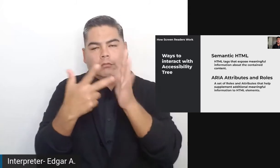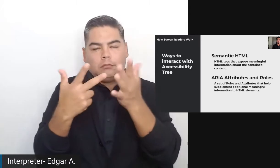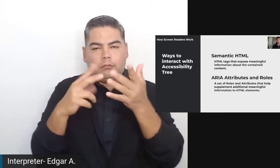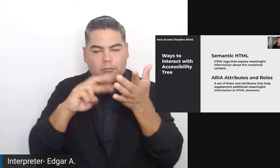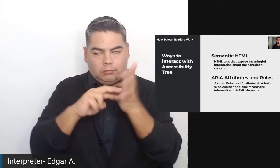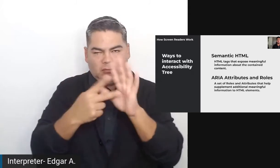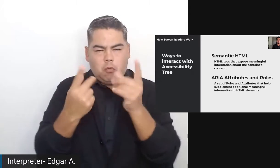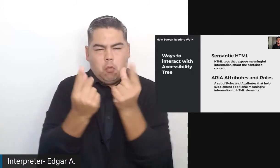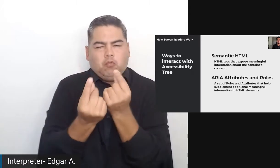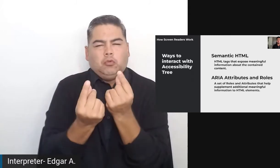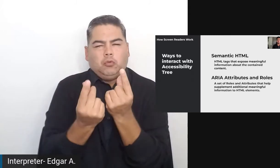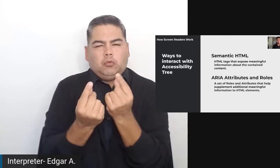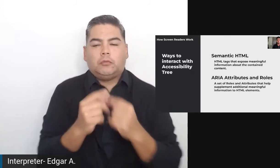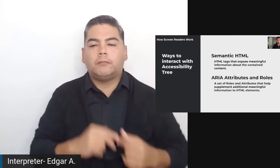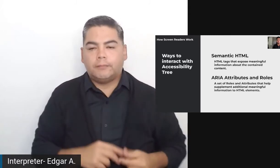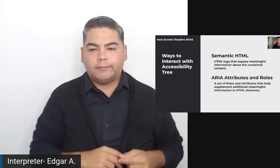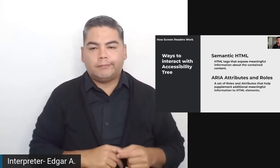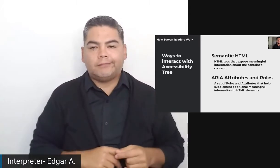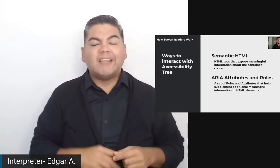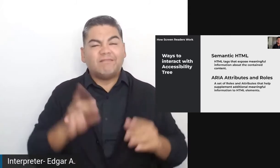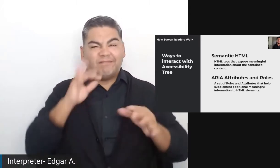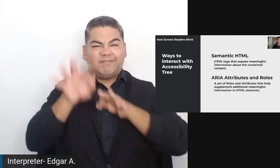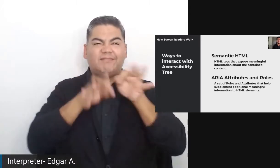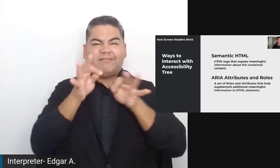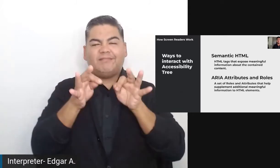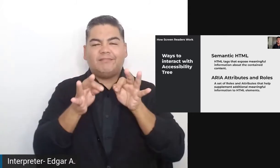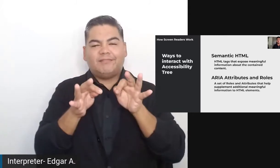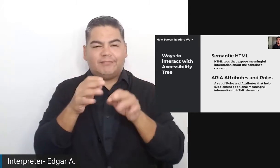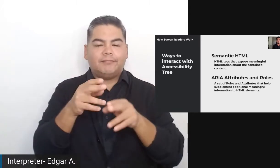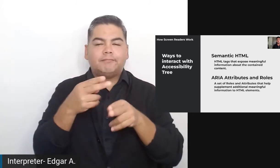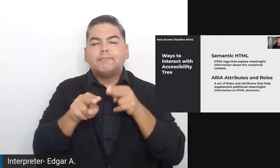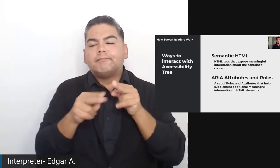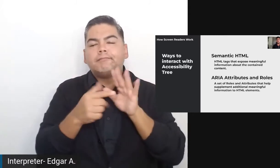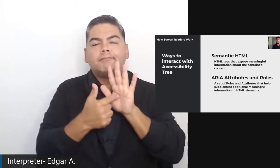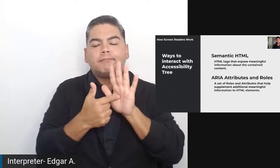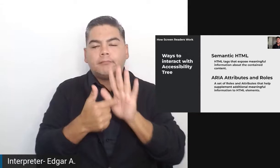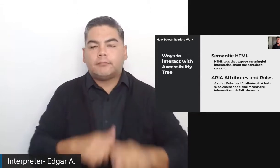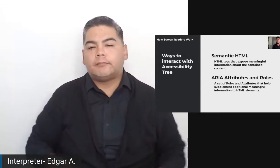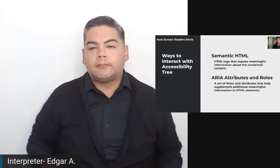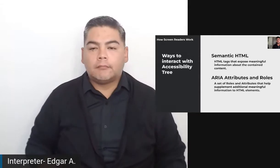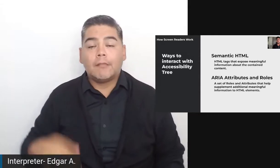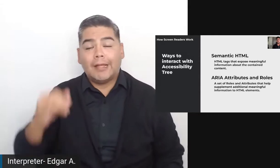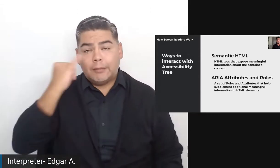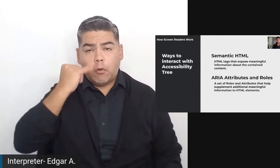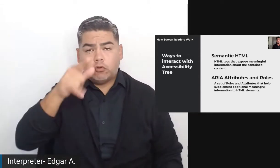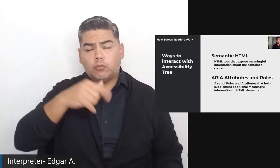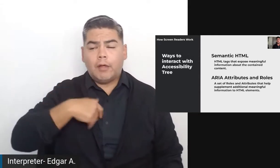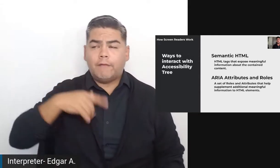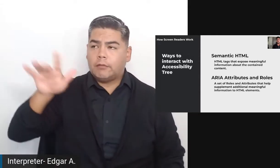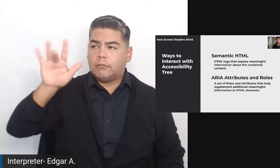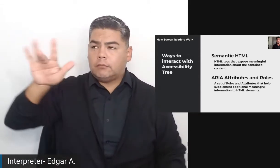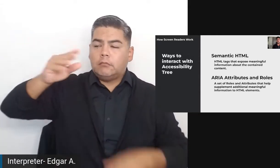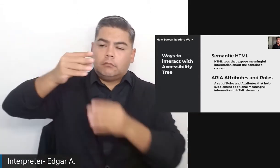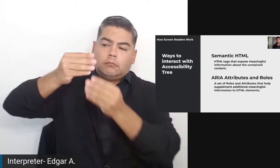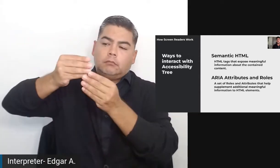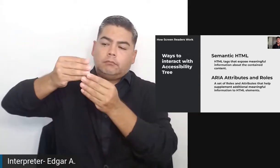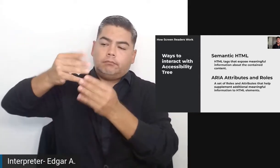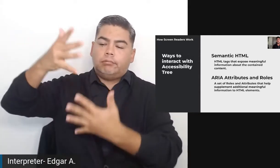let me give you a small example. For instance, let's say that you have a drop-down menu. The drop-down menu has stayed.